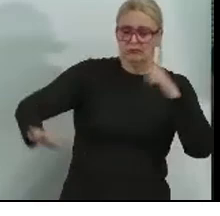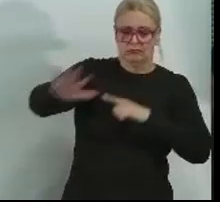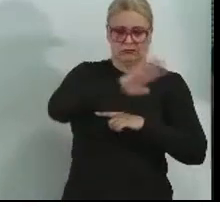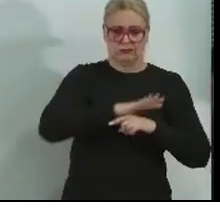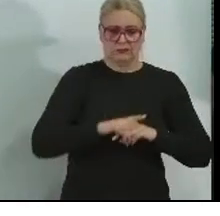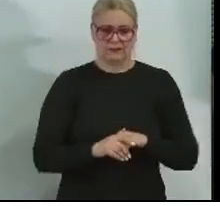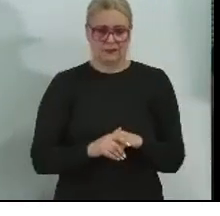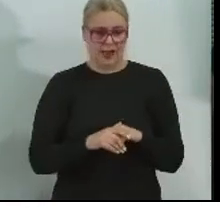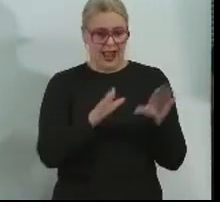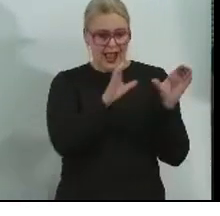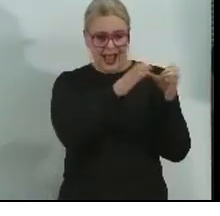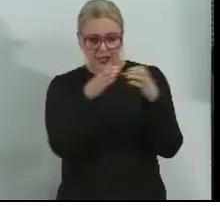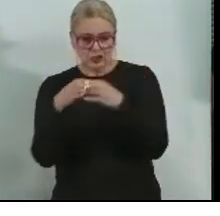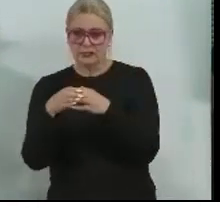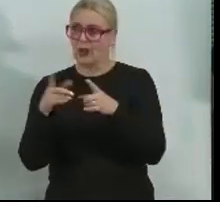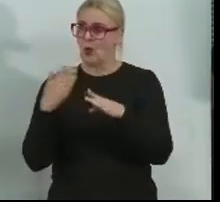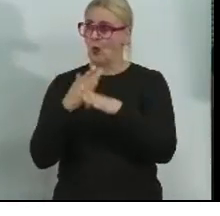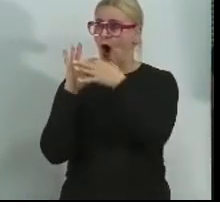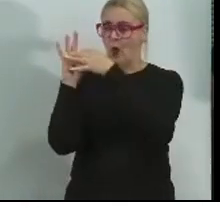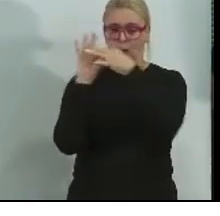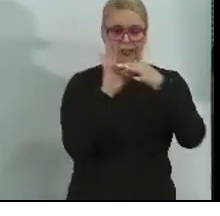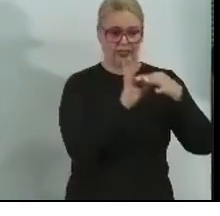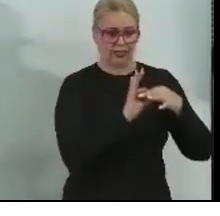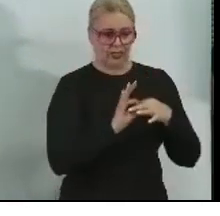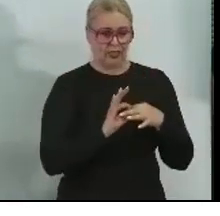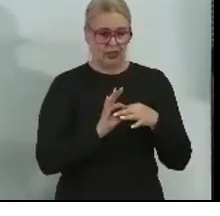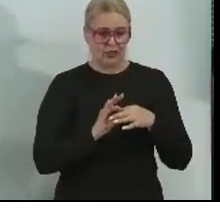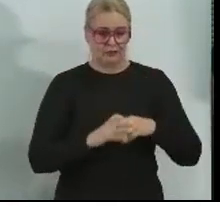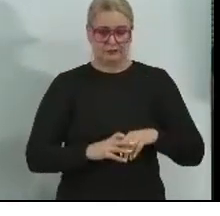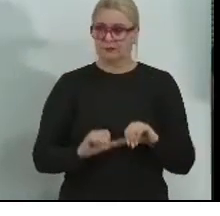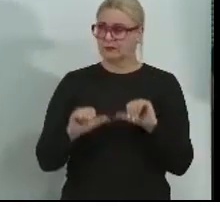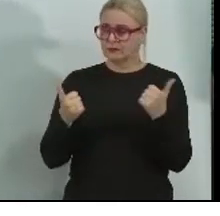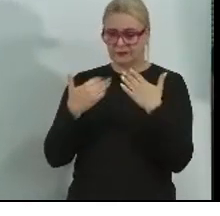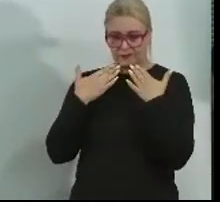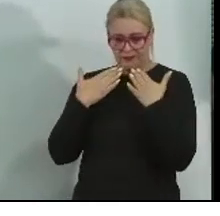actually athletes and we've been talking about how athletics and, and sports is represented.